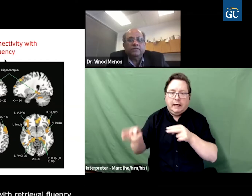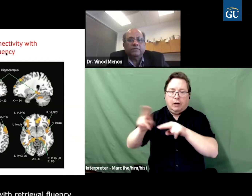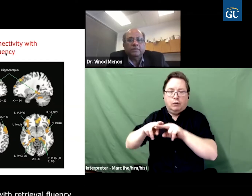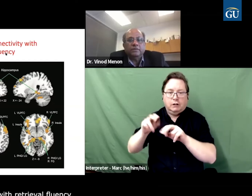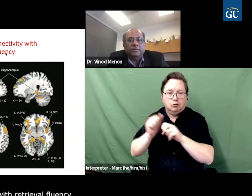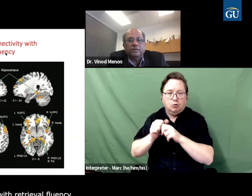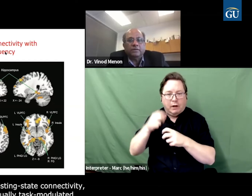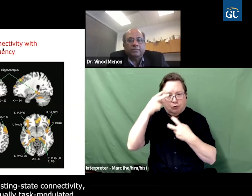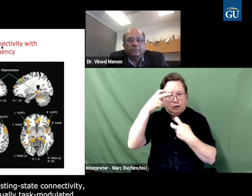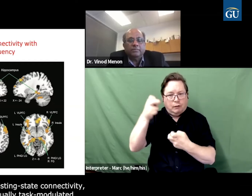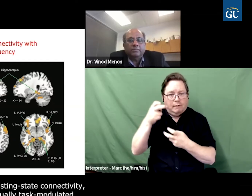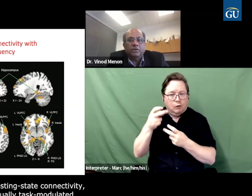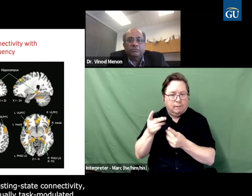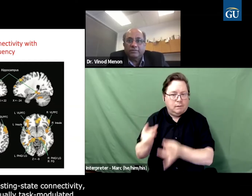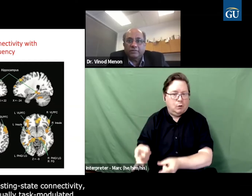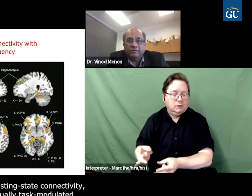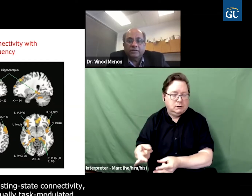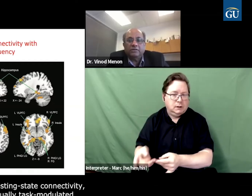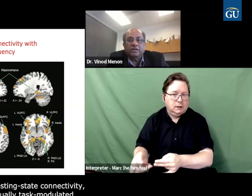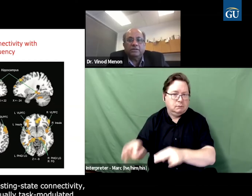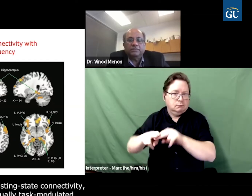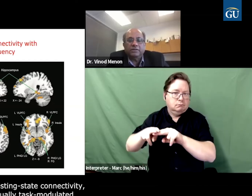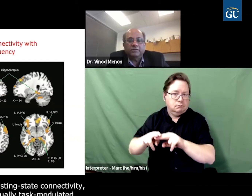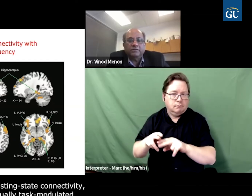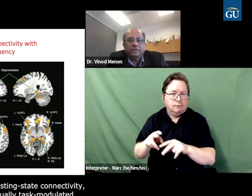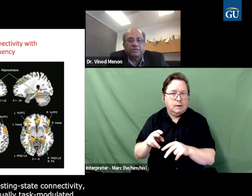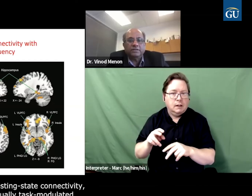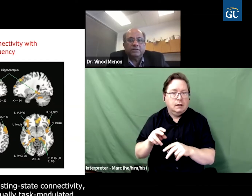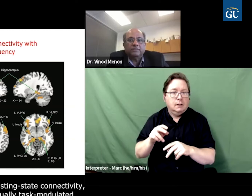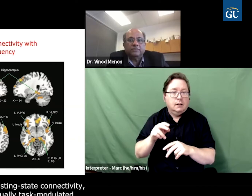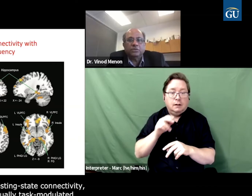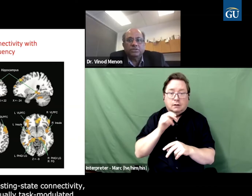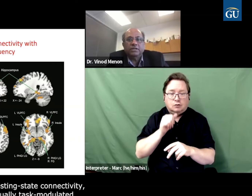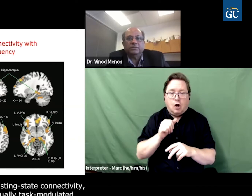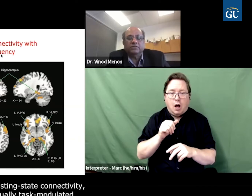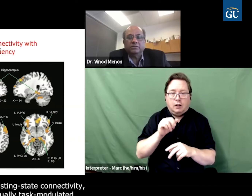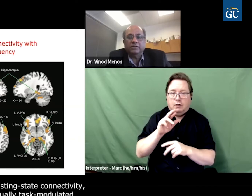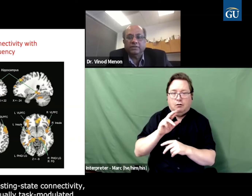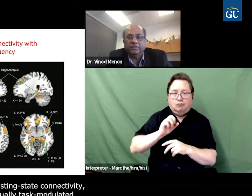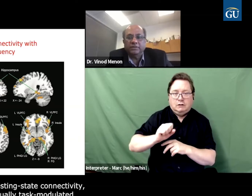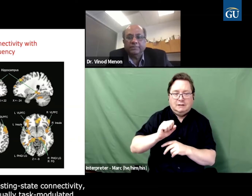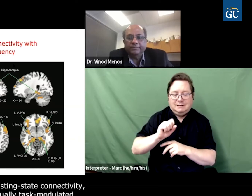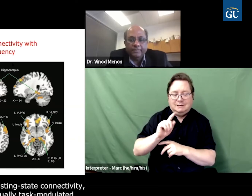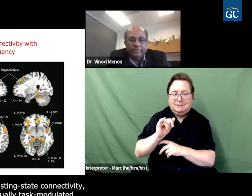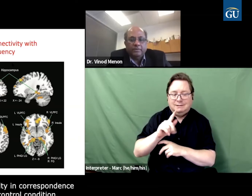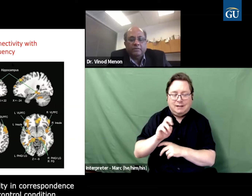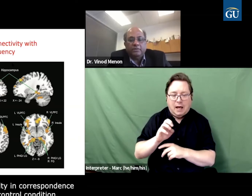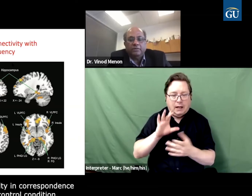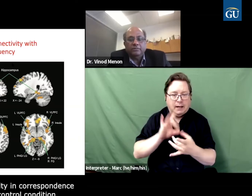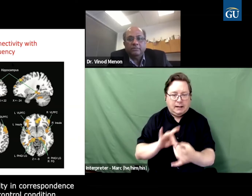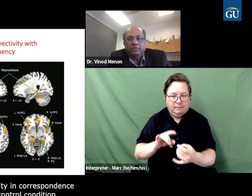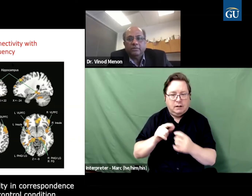fluency this is uh not resting state connectivity this is